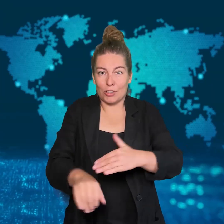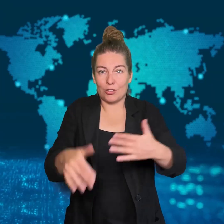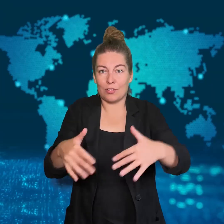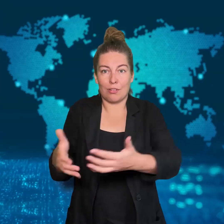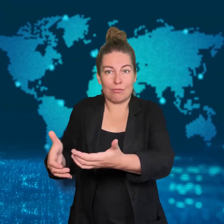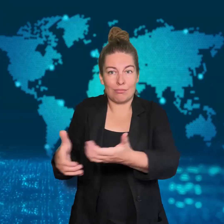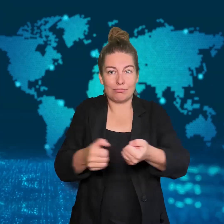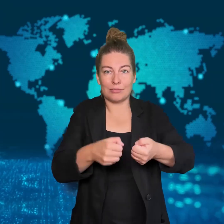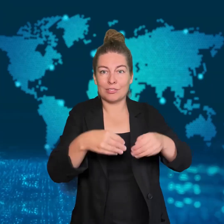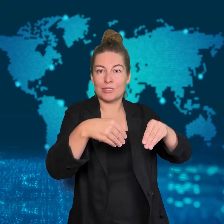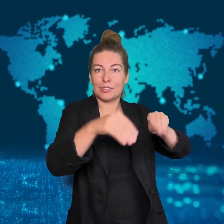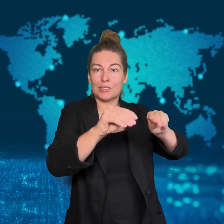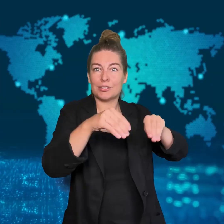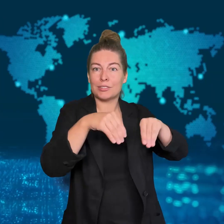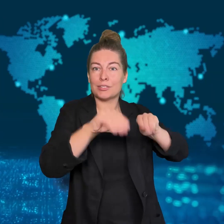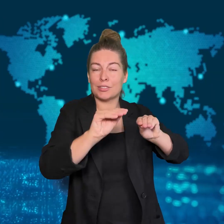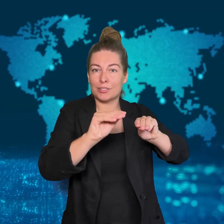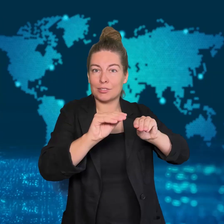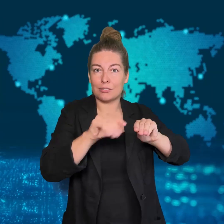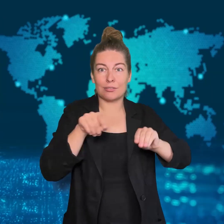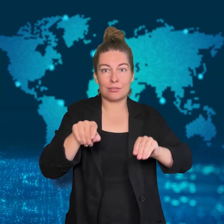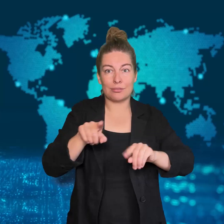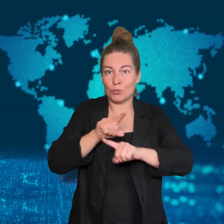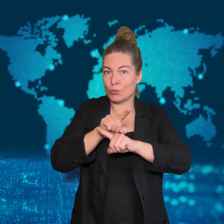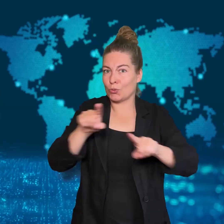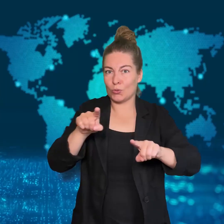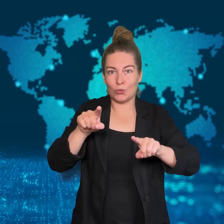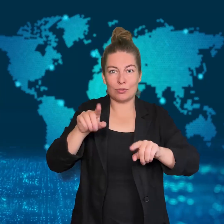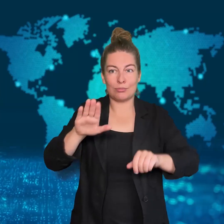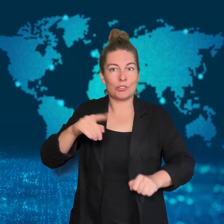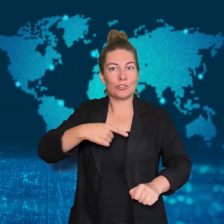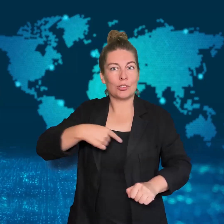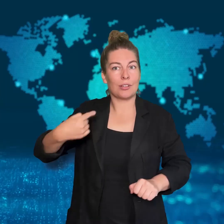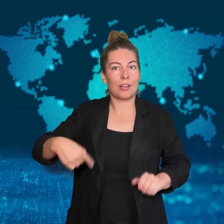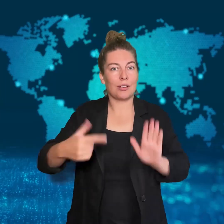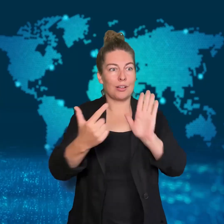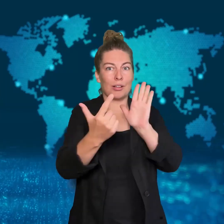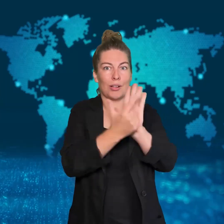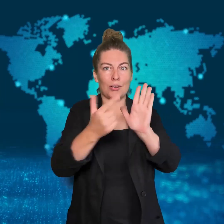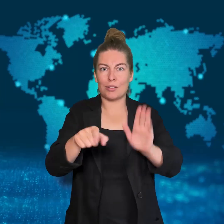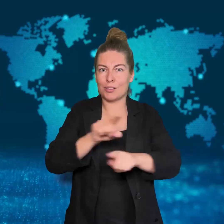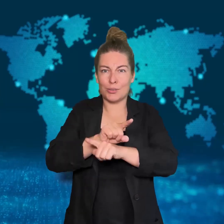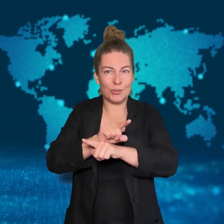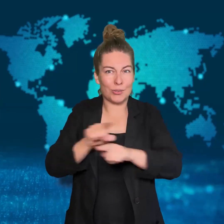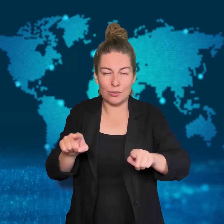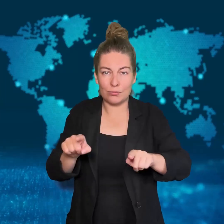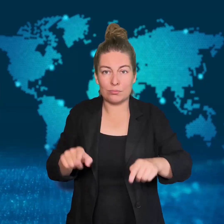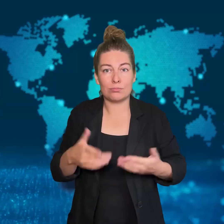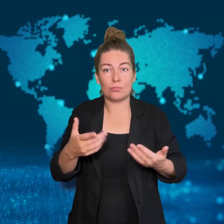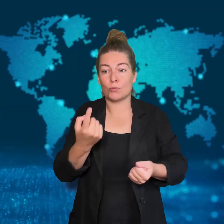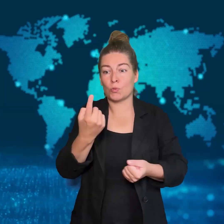he worked undercover for a year.